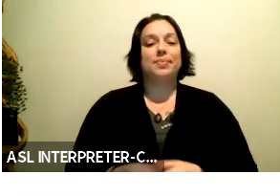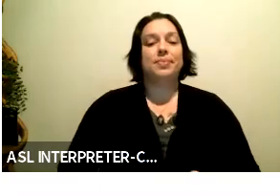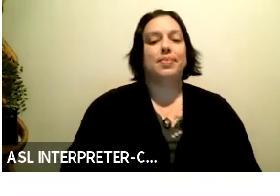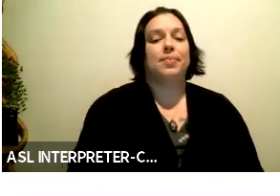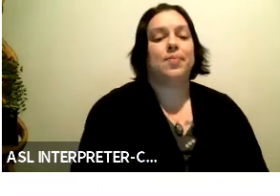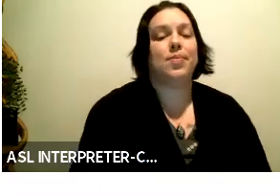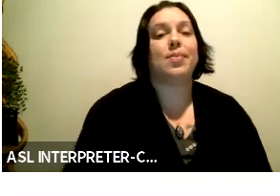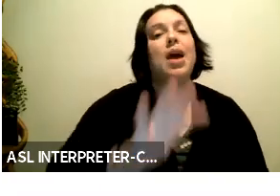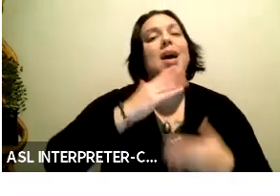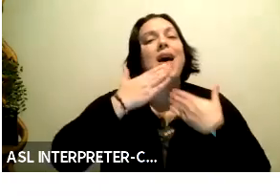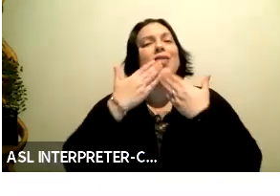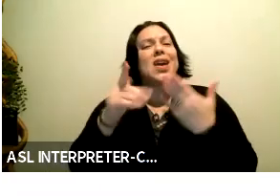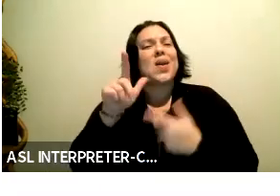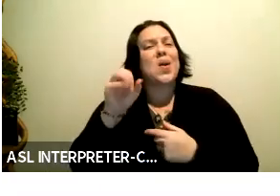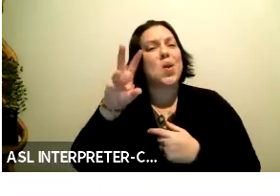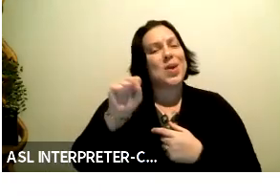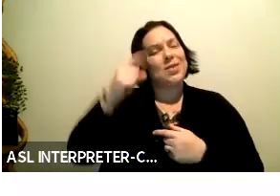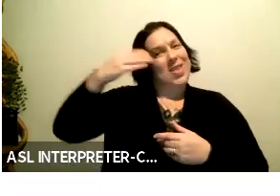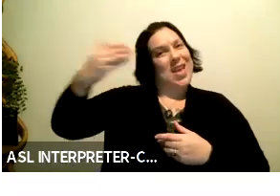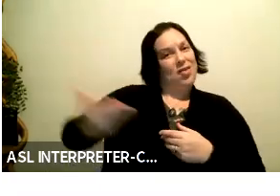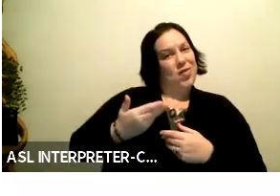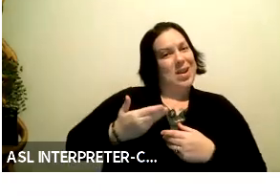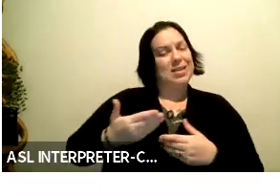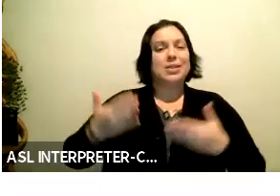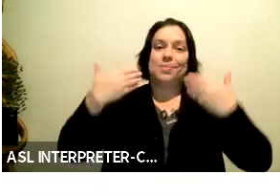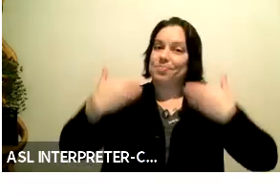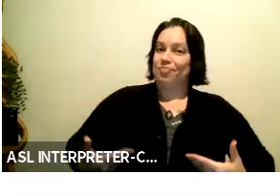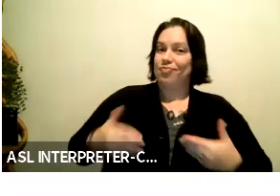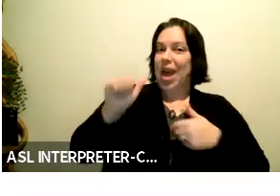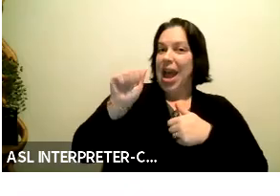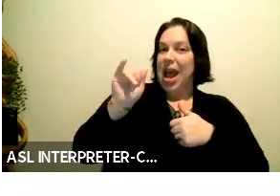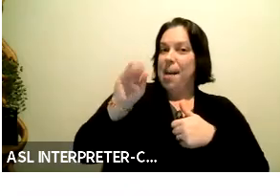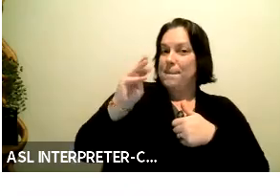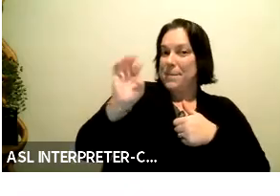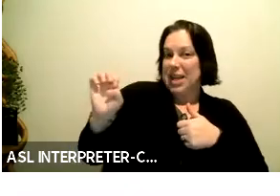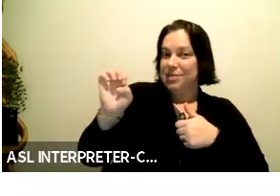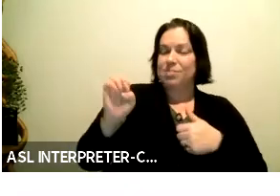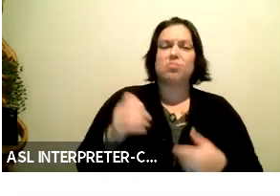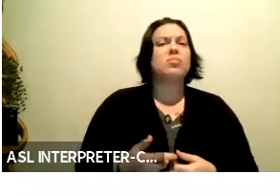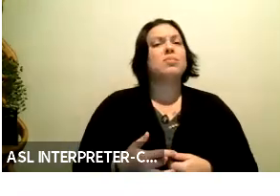Thank you, Lewis, for that introduction. Hello, everyone, I'm Aimee. And we want to begin our